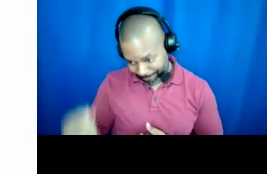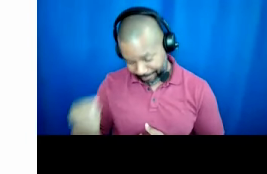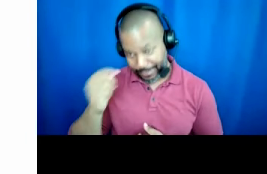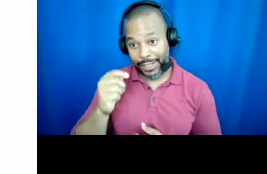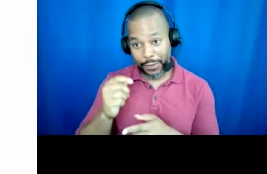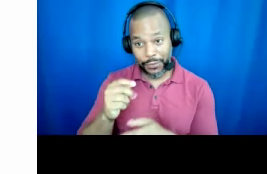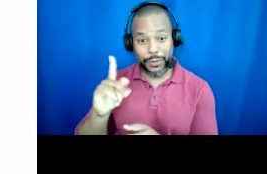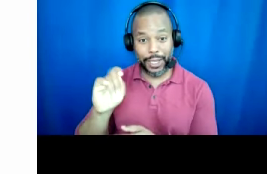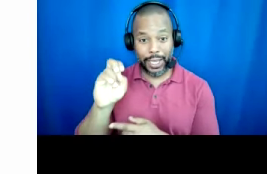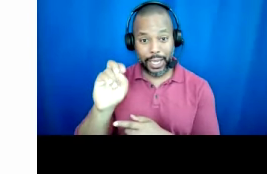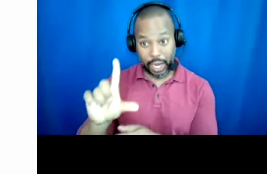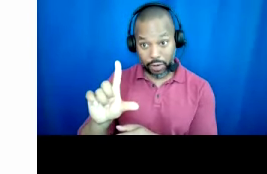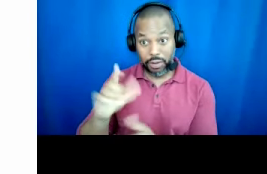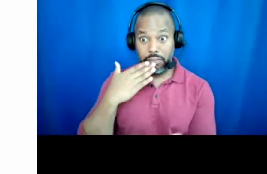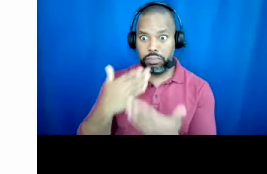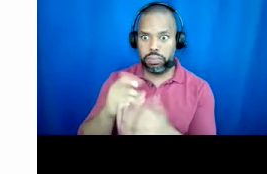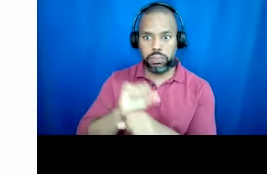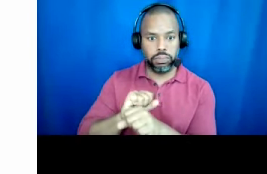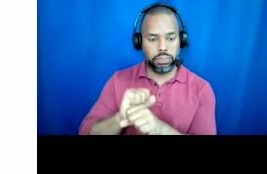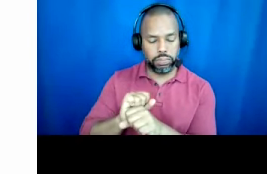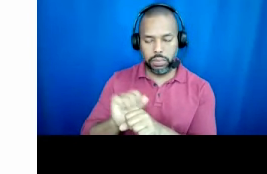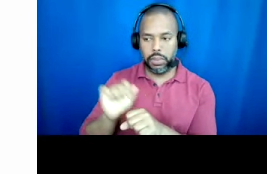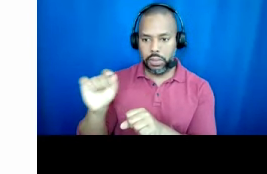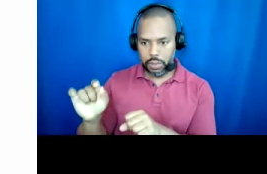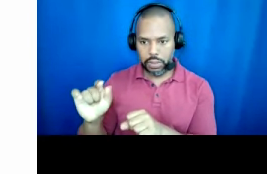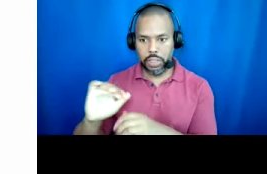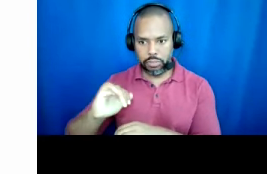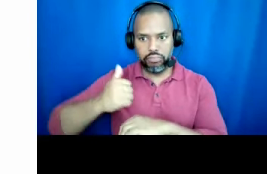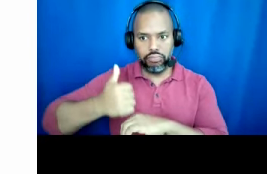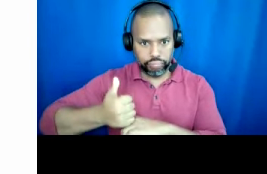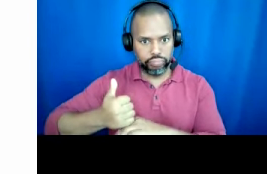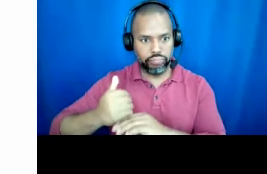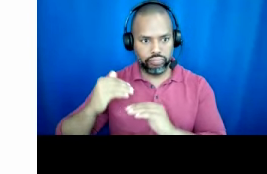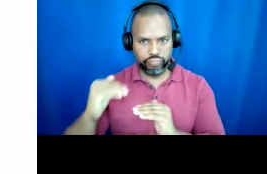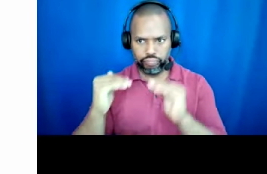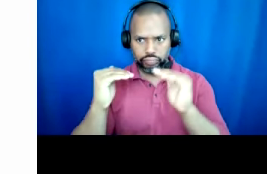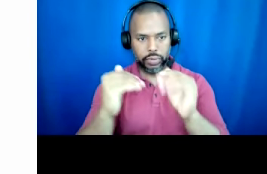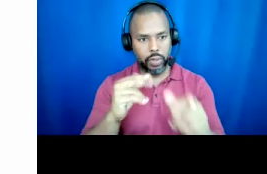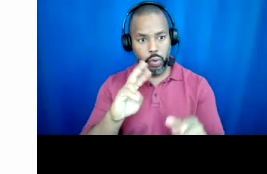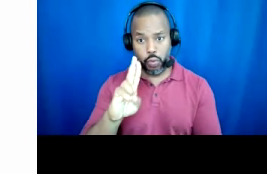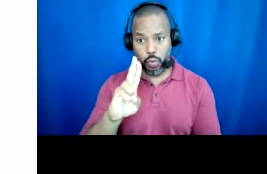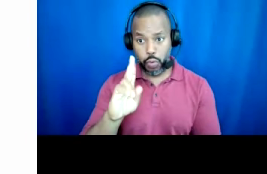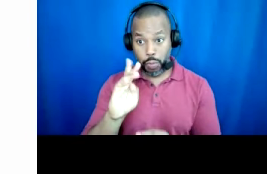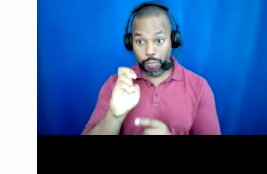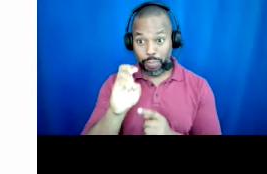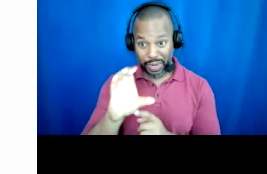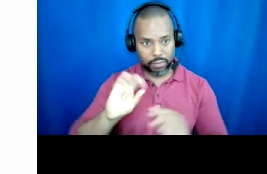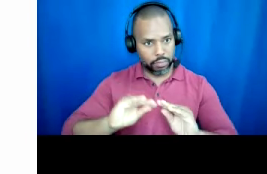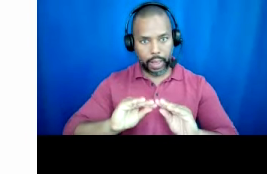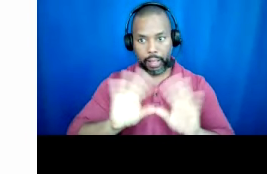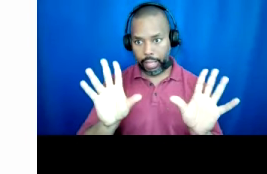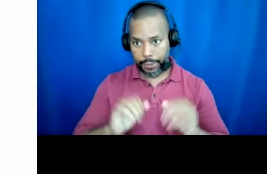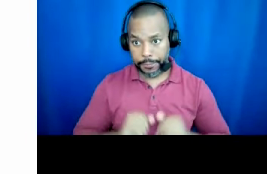in getting to a level of granularity with these rubrics. And I want to focus on kind of like the three core ones.